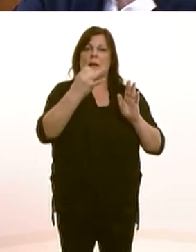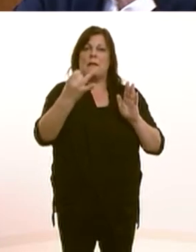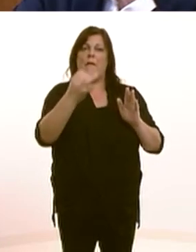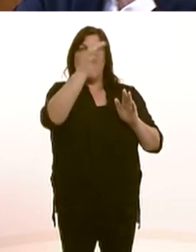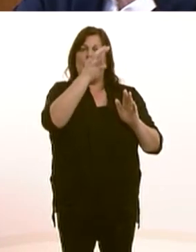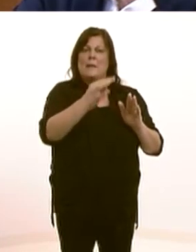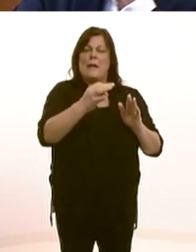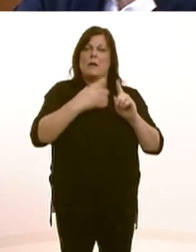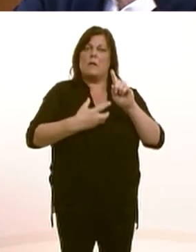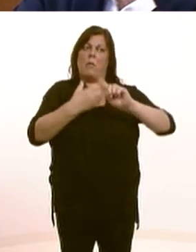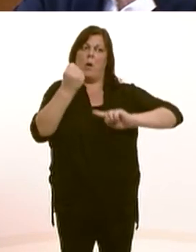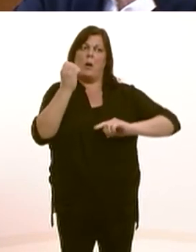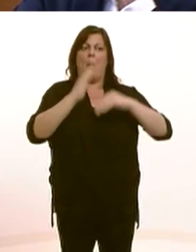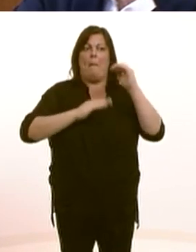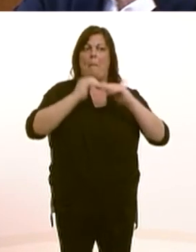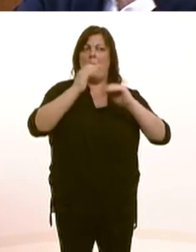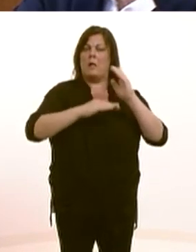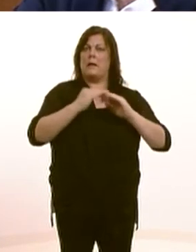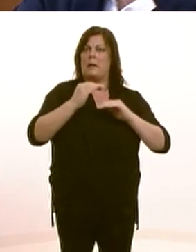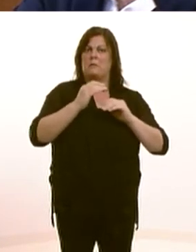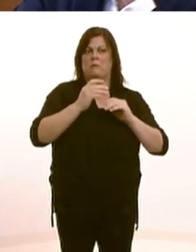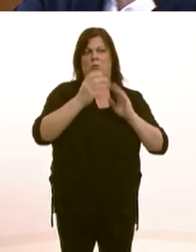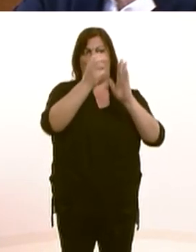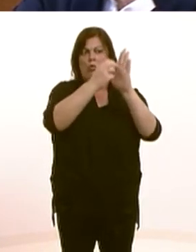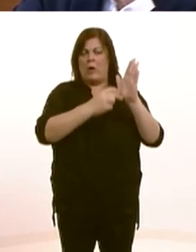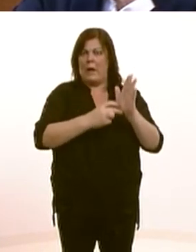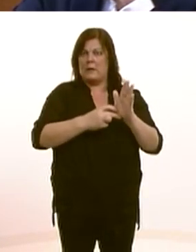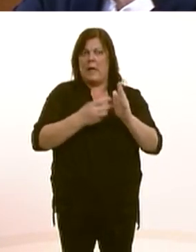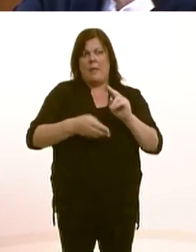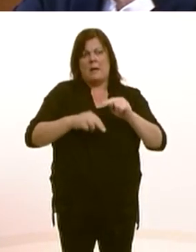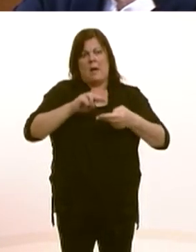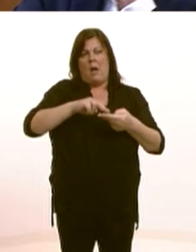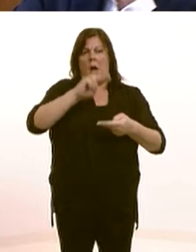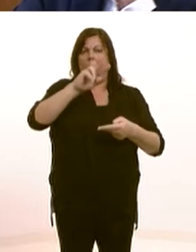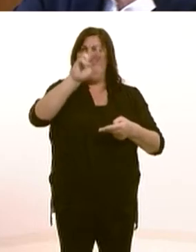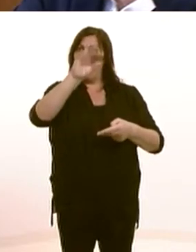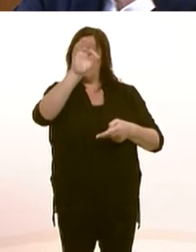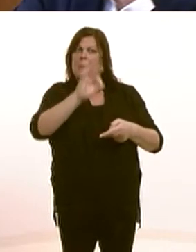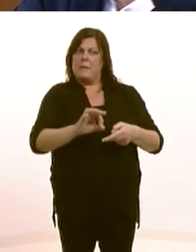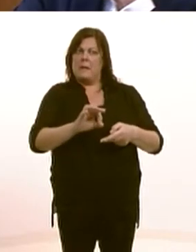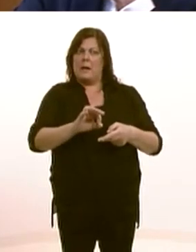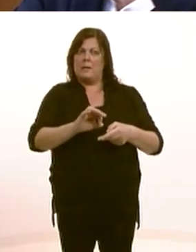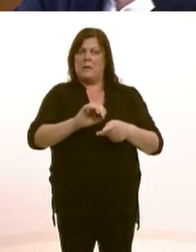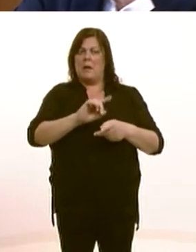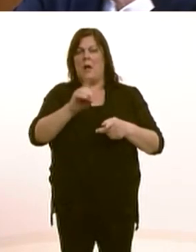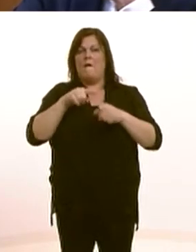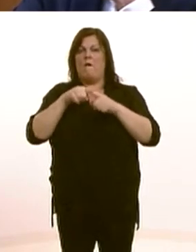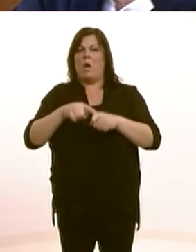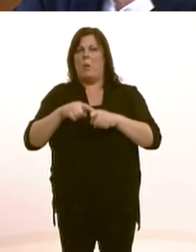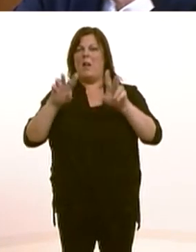awards and thatís up from 30 per cent prior to the introduction of the supplier qualification information database approach.